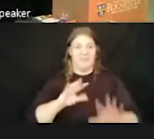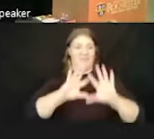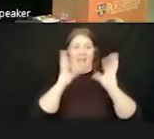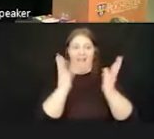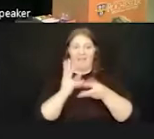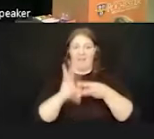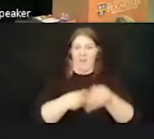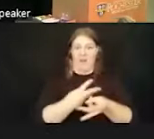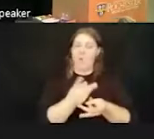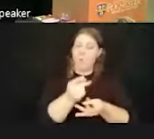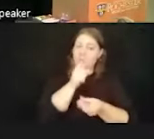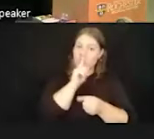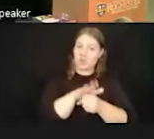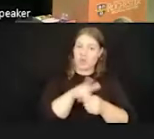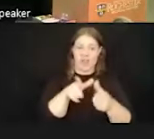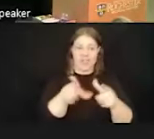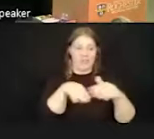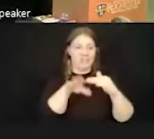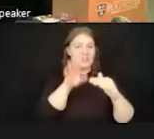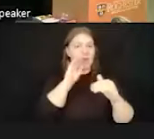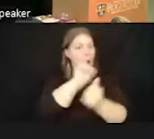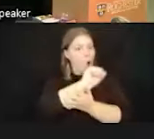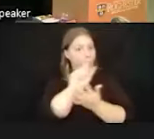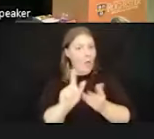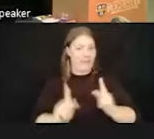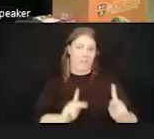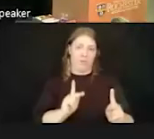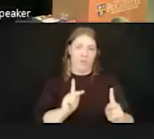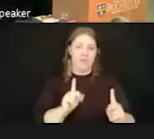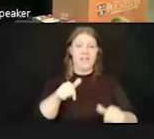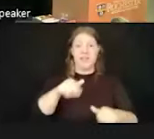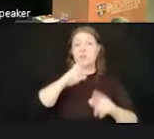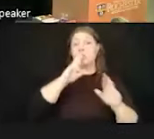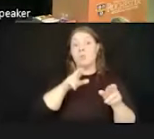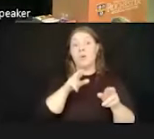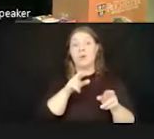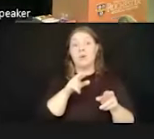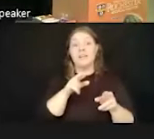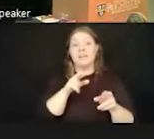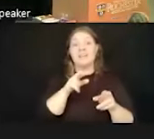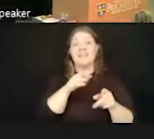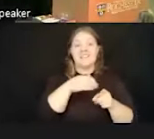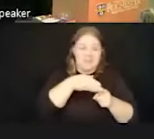language access is provided to everyone now this report specifically speaks to Latinos and that